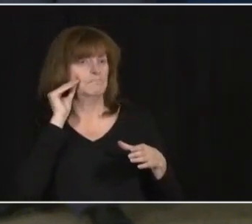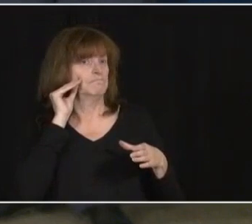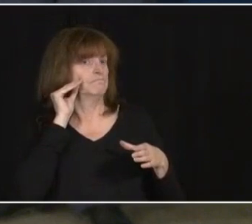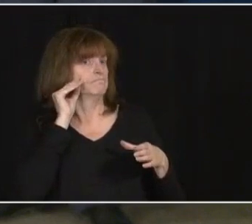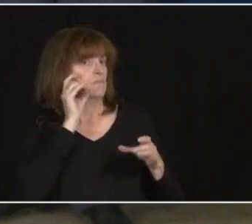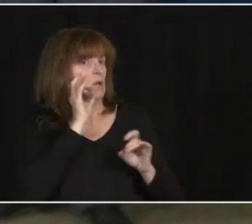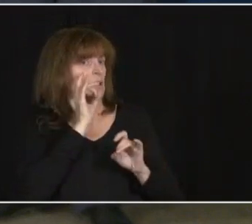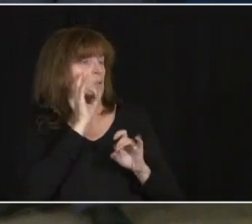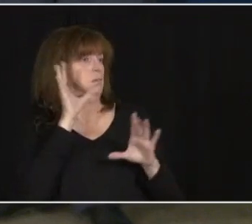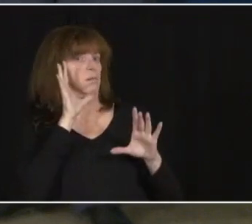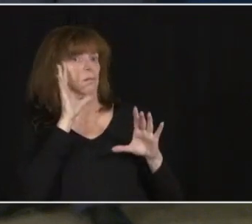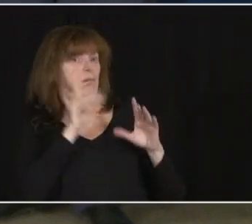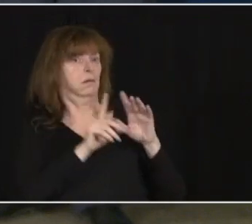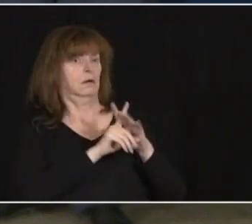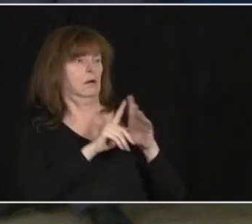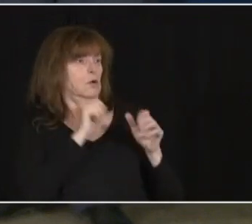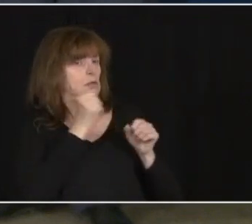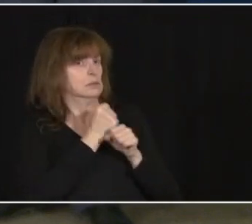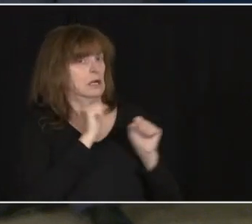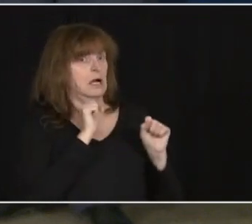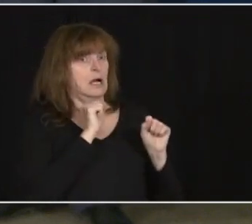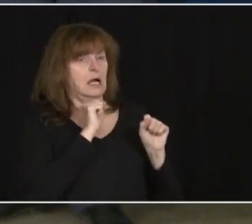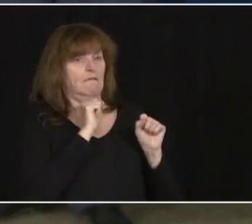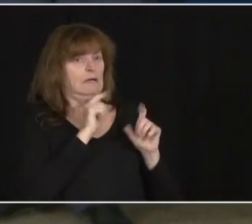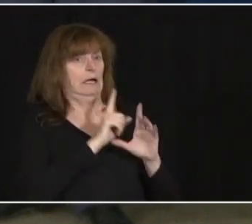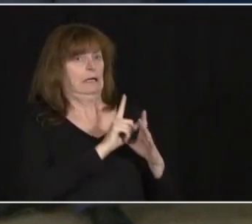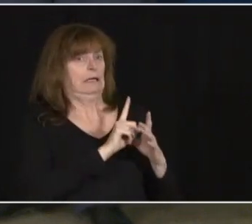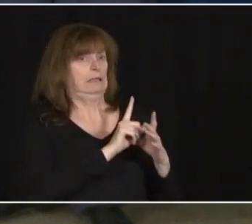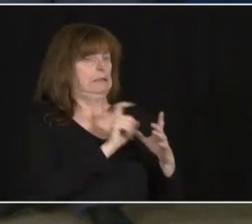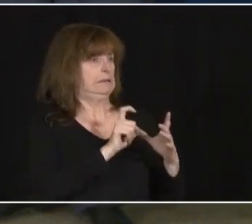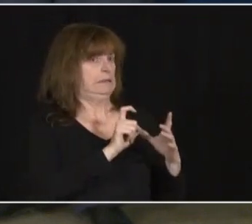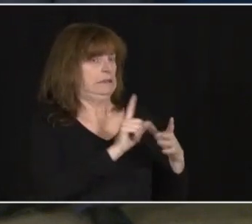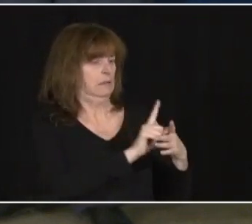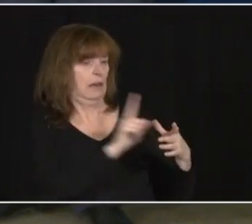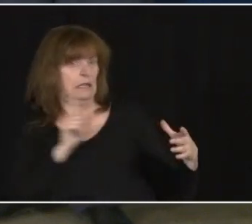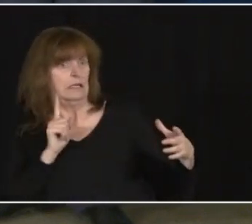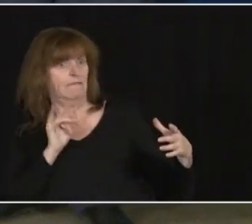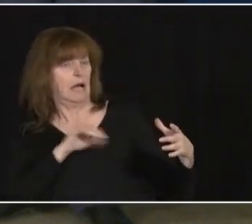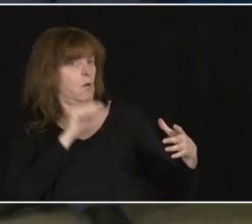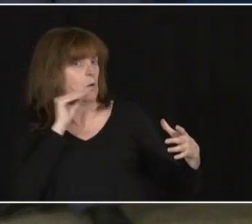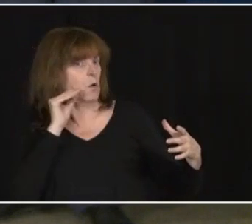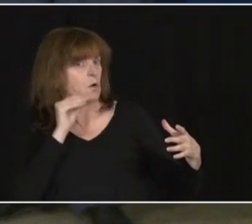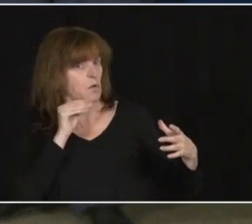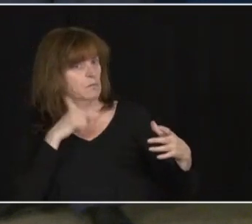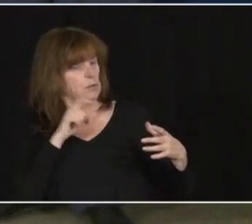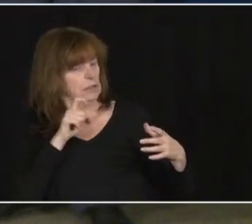There may or may not be children. So we want to make sure everyone get the protection that